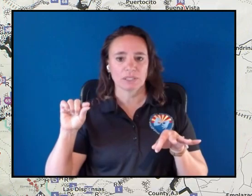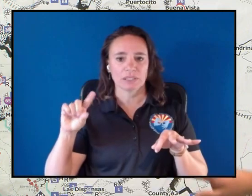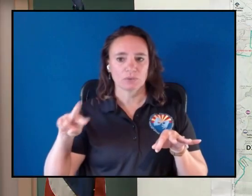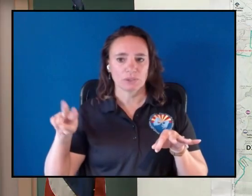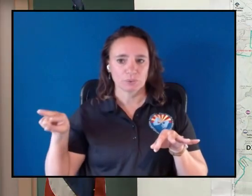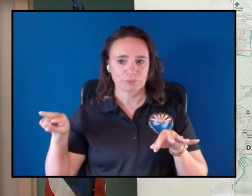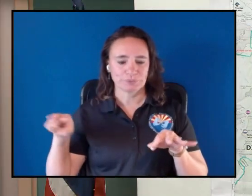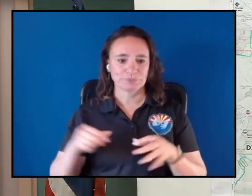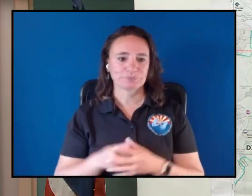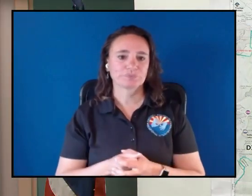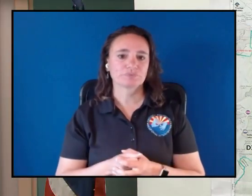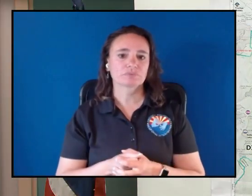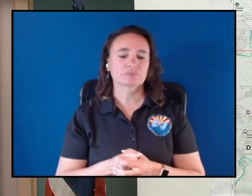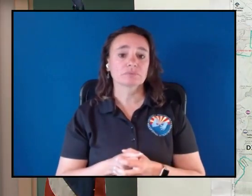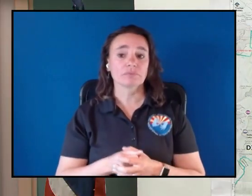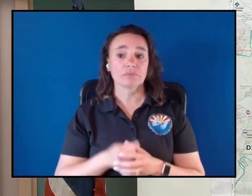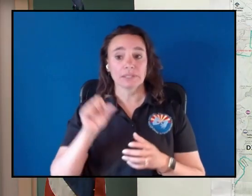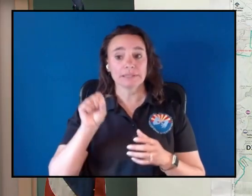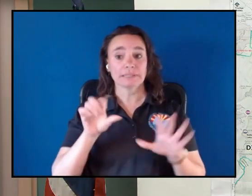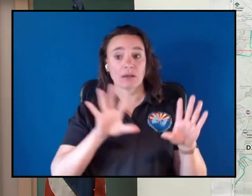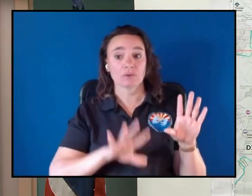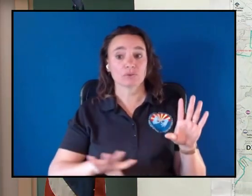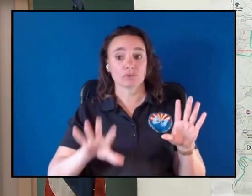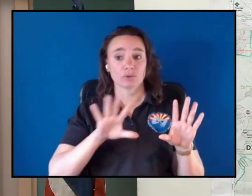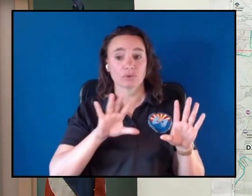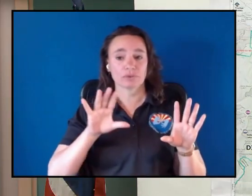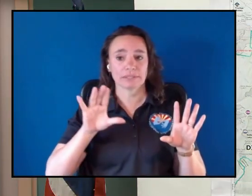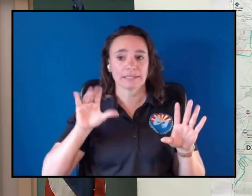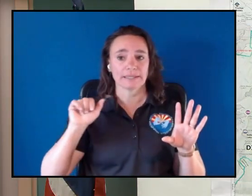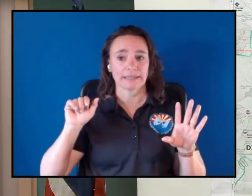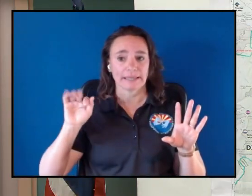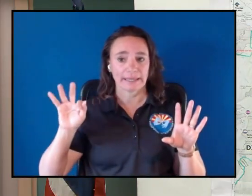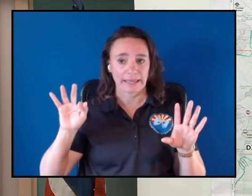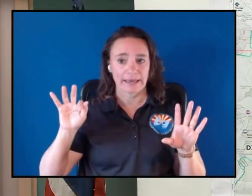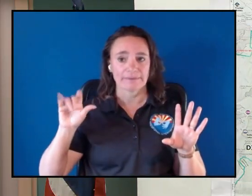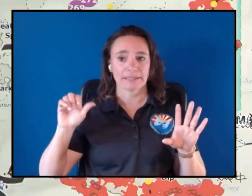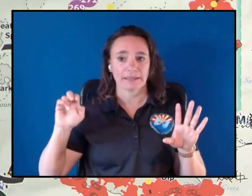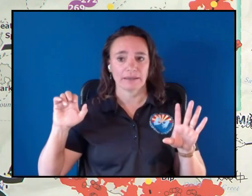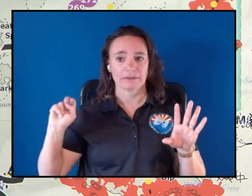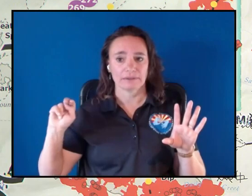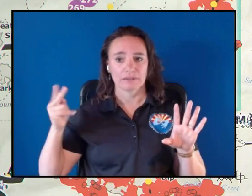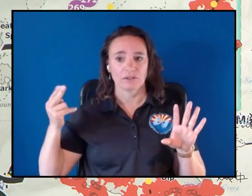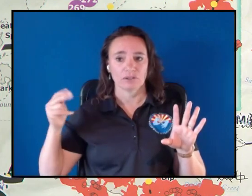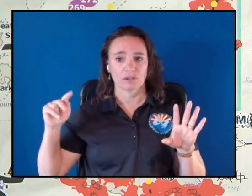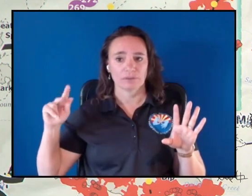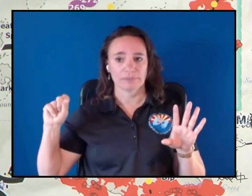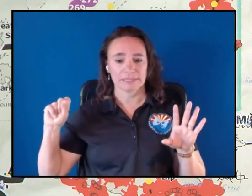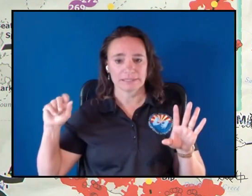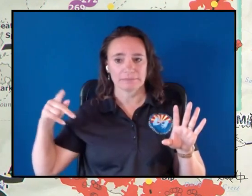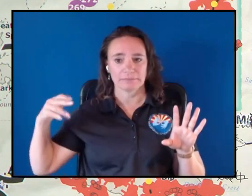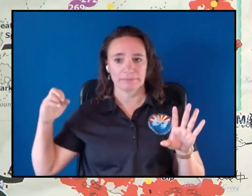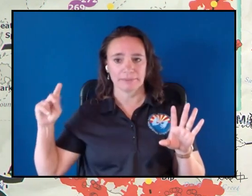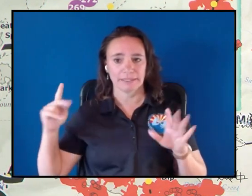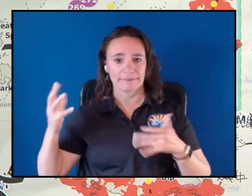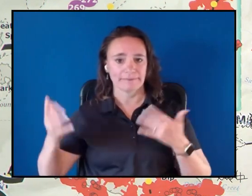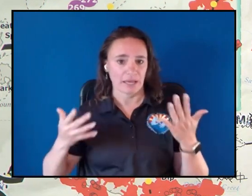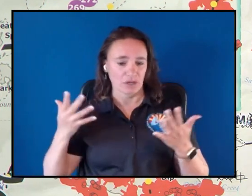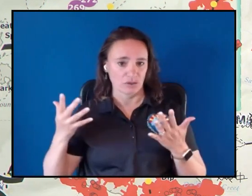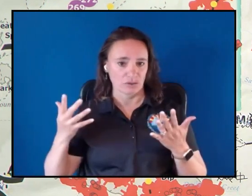So, for the South Zone of the Calf Canyon/Hermits Peak fire, over here in what we call Branch 11. Which is the